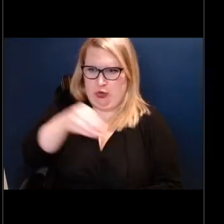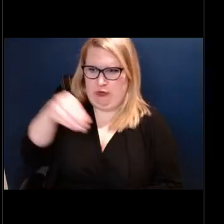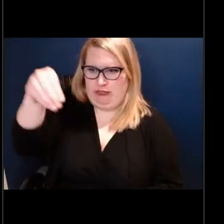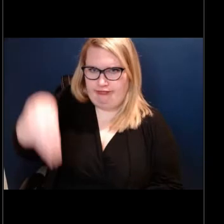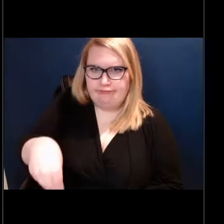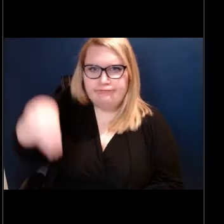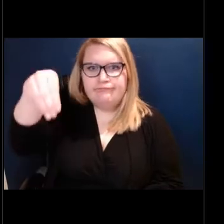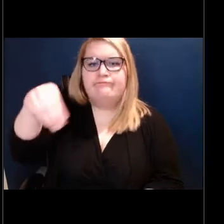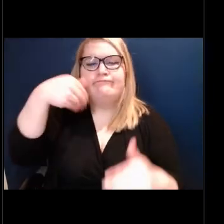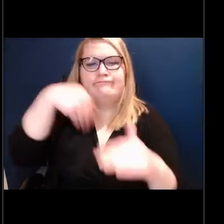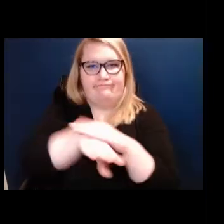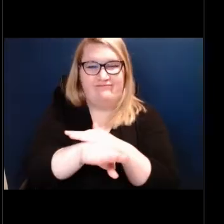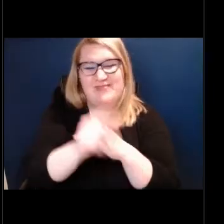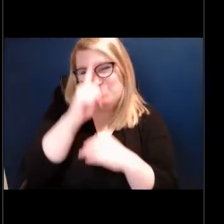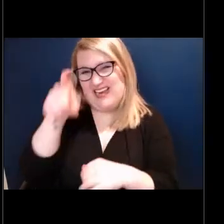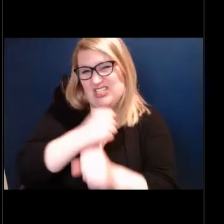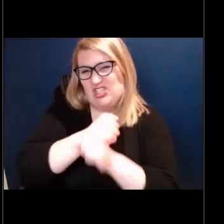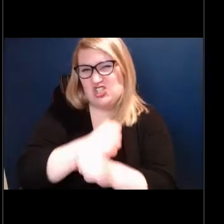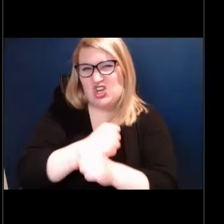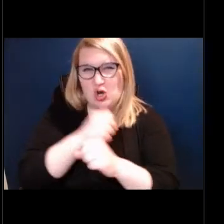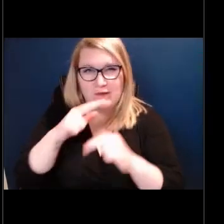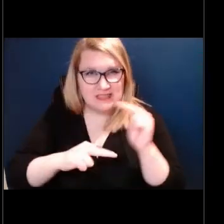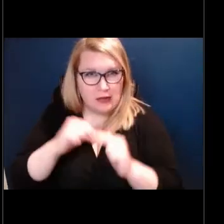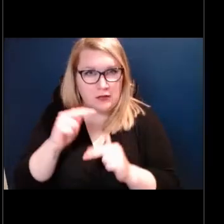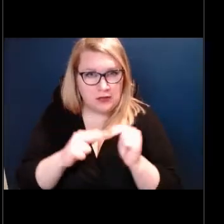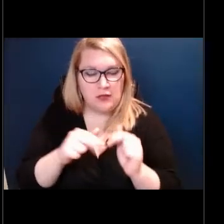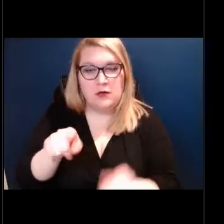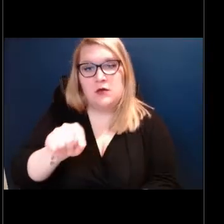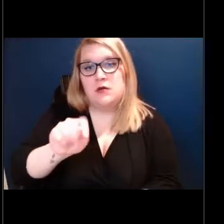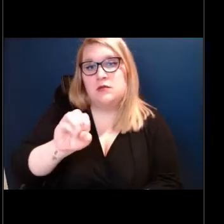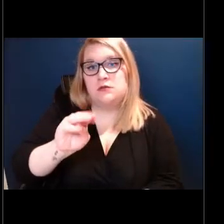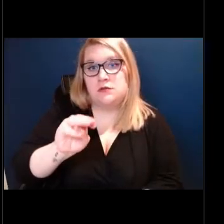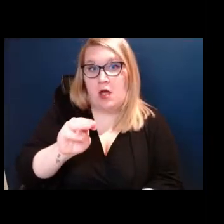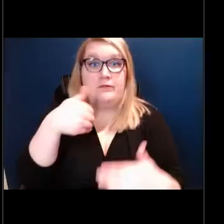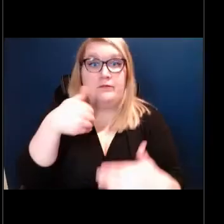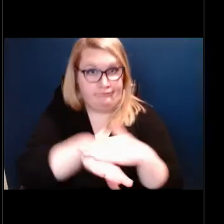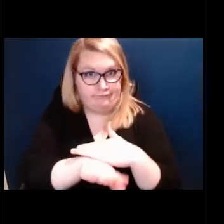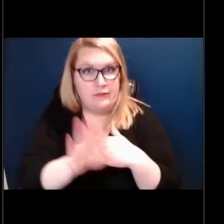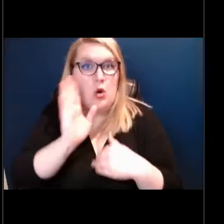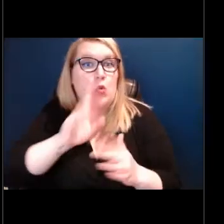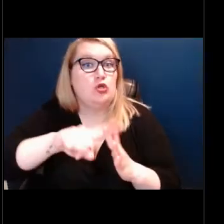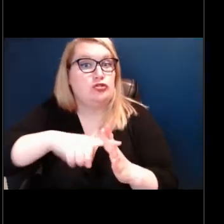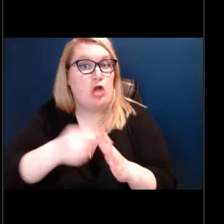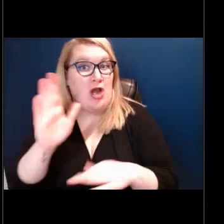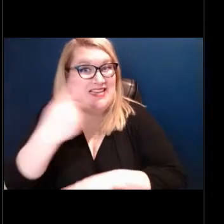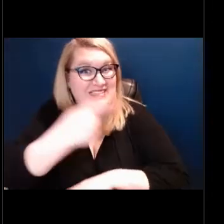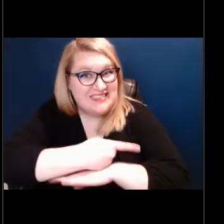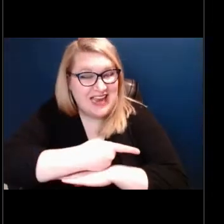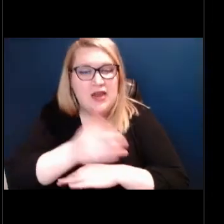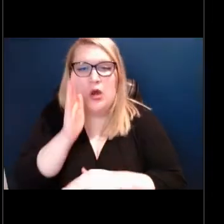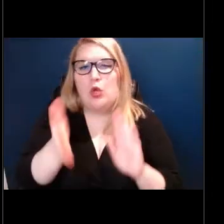because it is a secure facility. Tom will go in and he's going to start his day actually running a polar satellite.